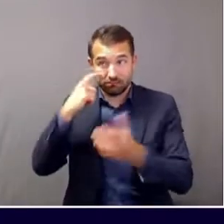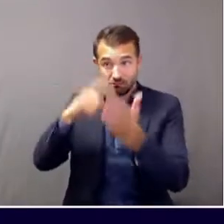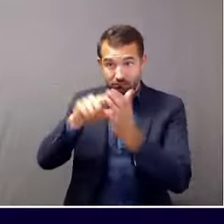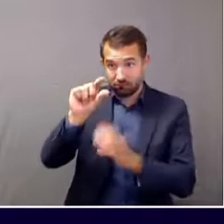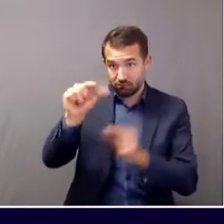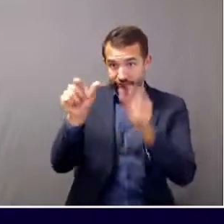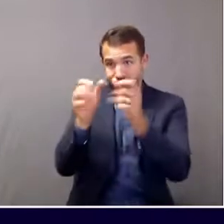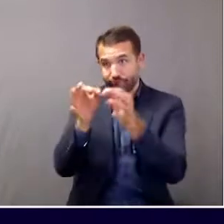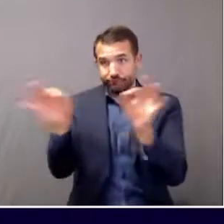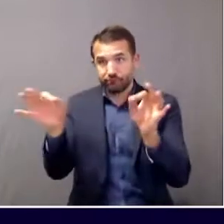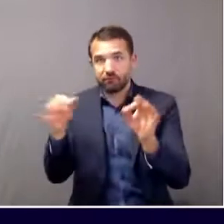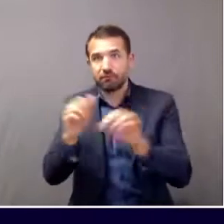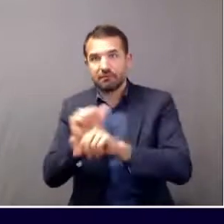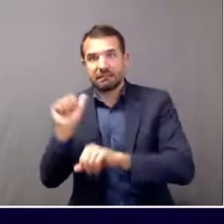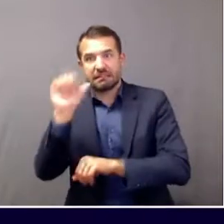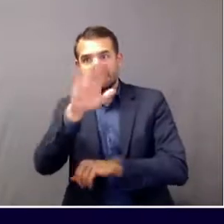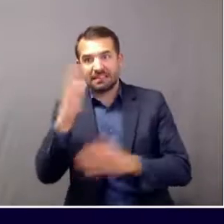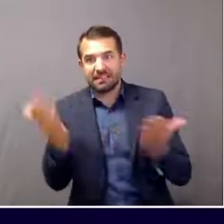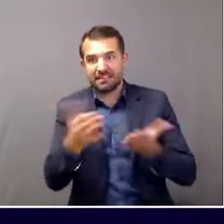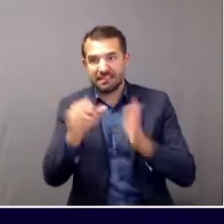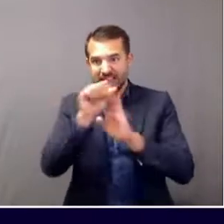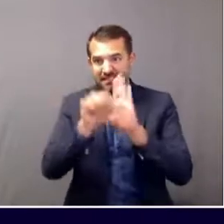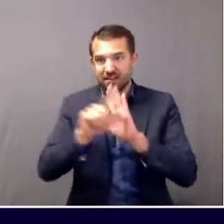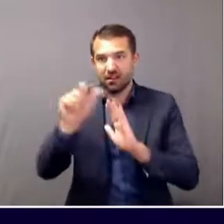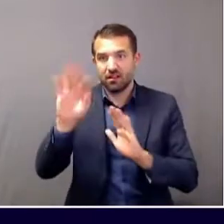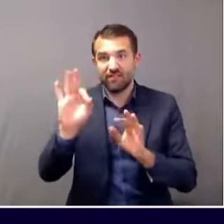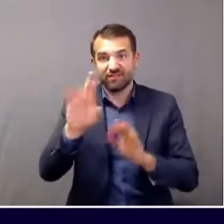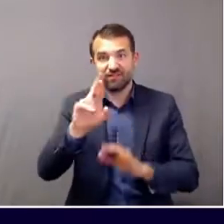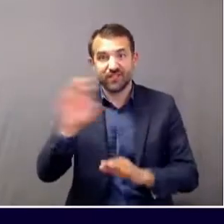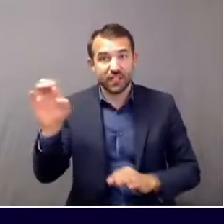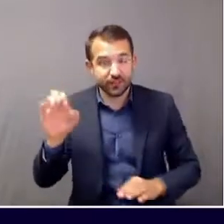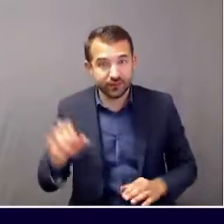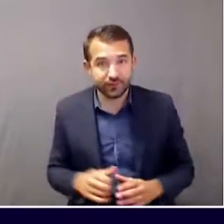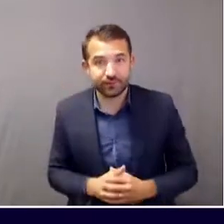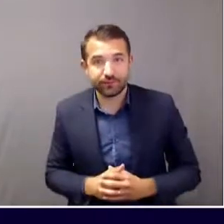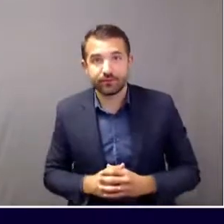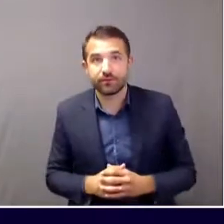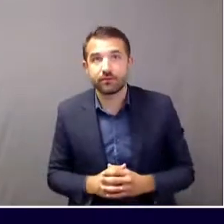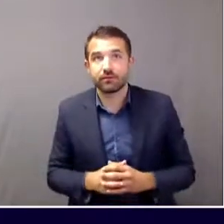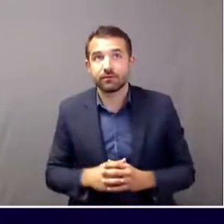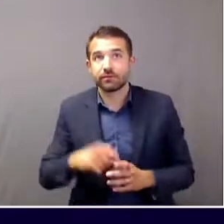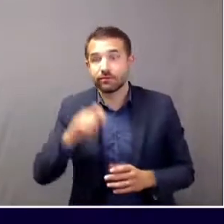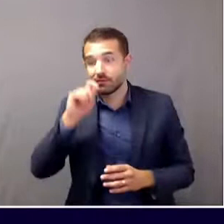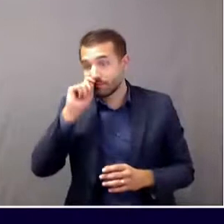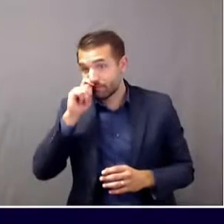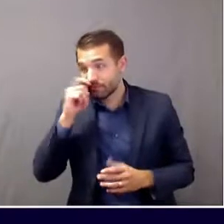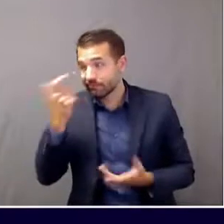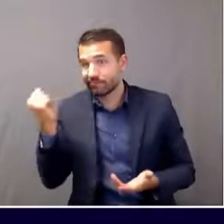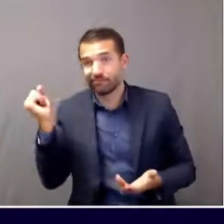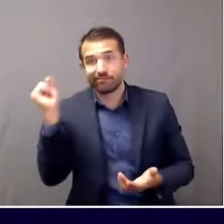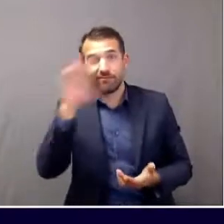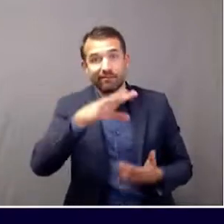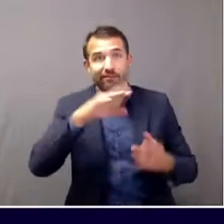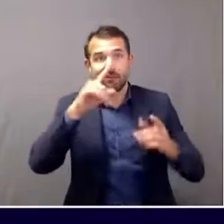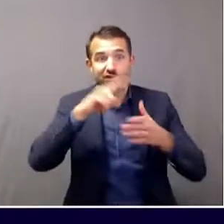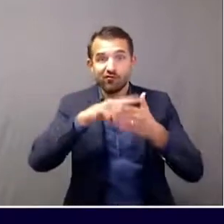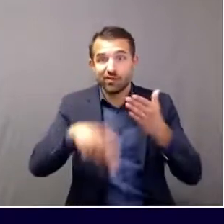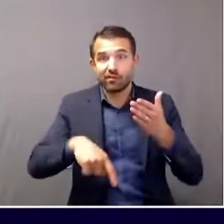test for free in most parts of Maine so we remain supportive of